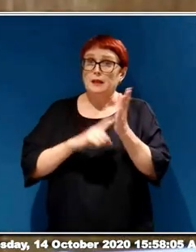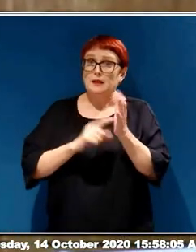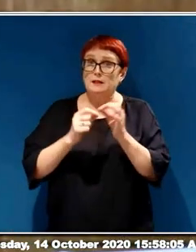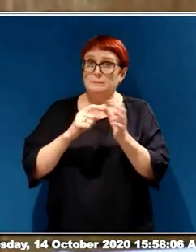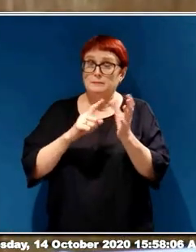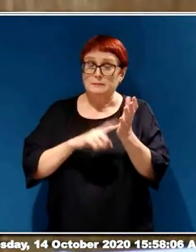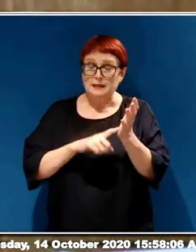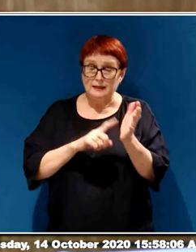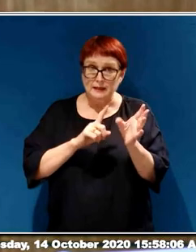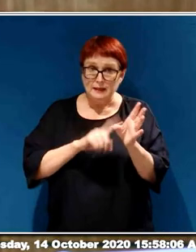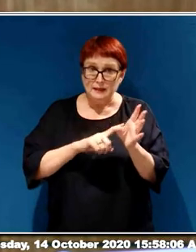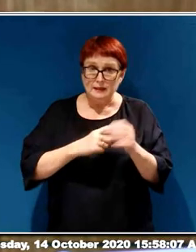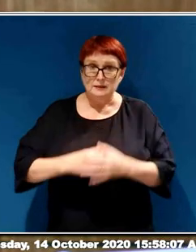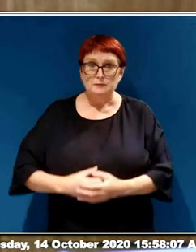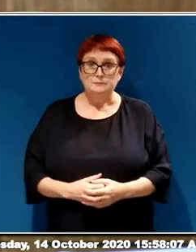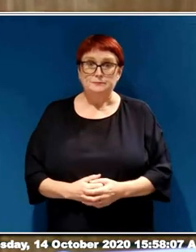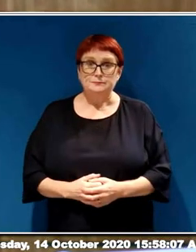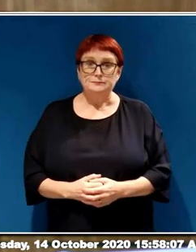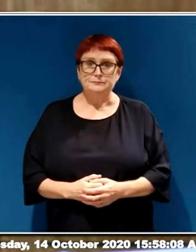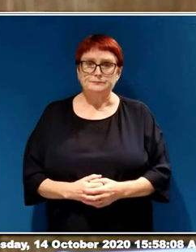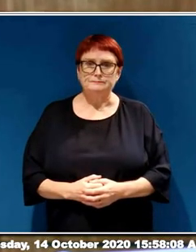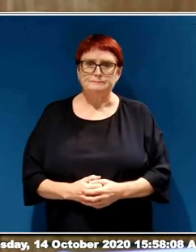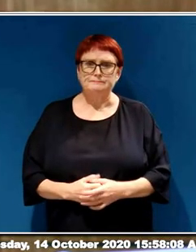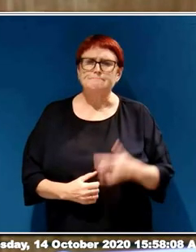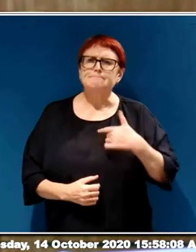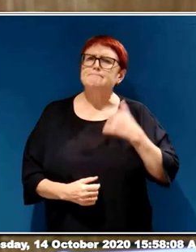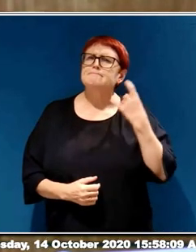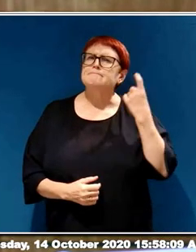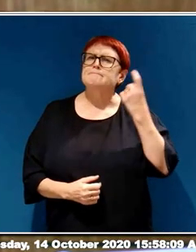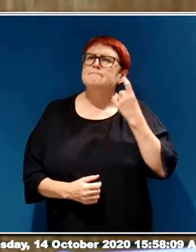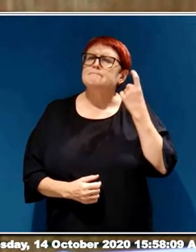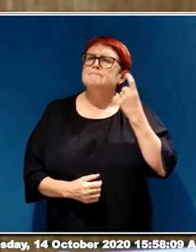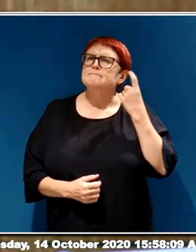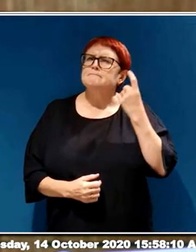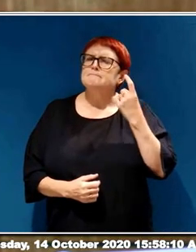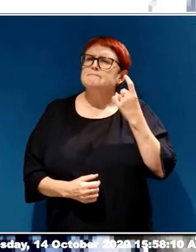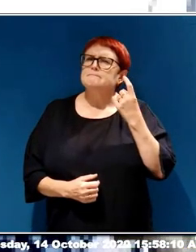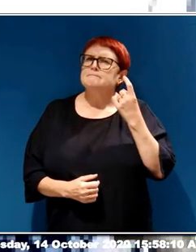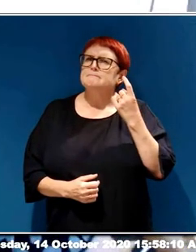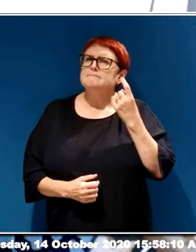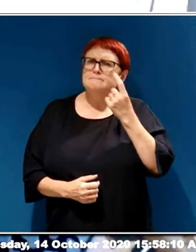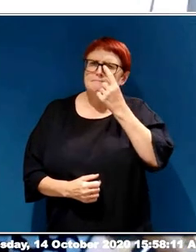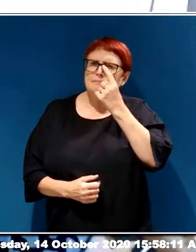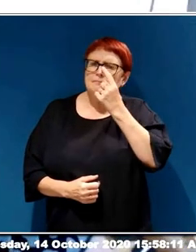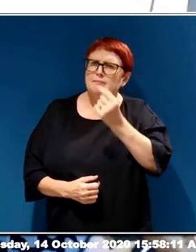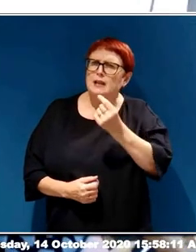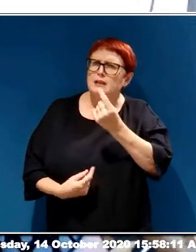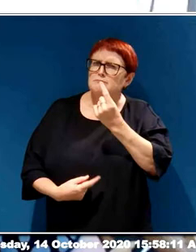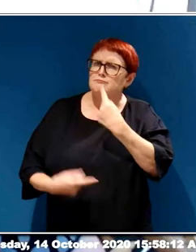I wondered if you could explore a bit more why